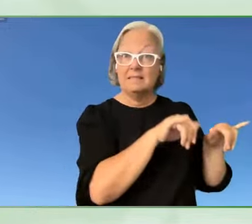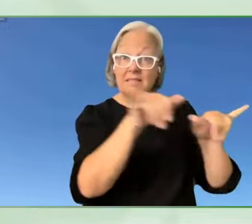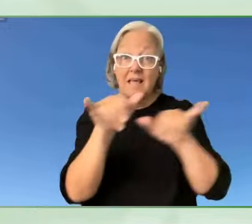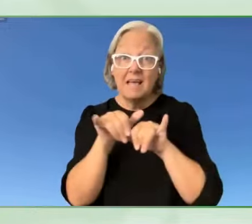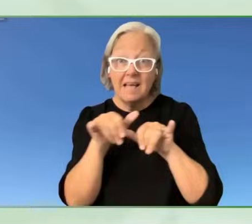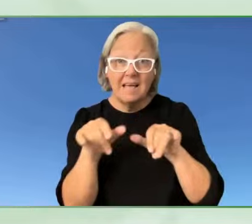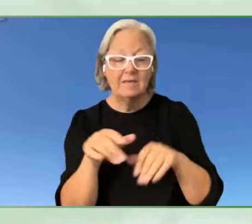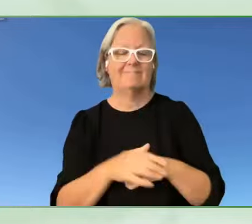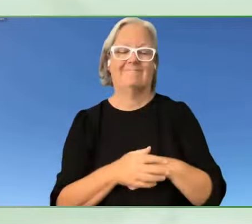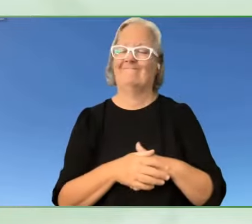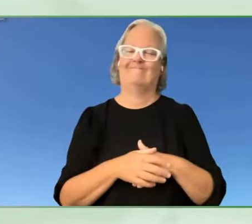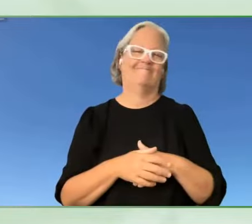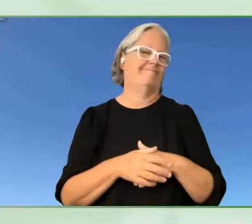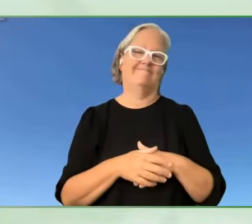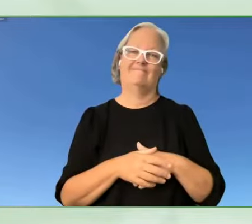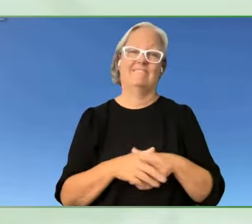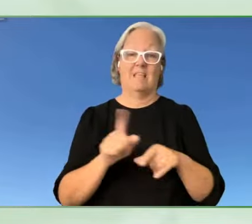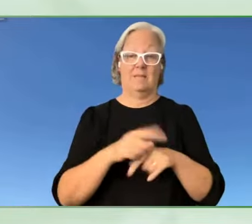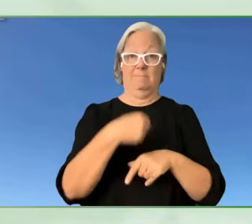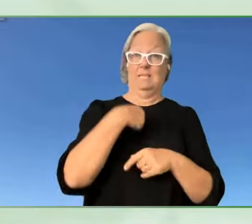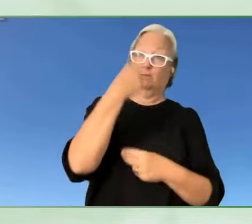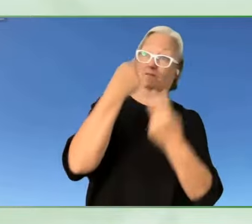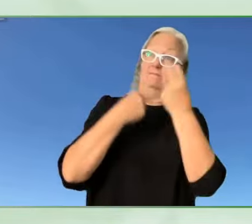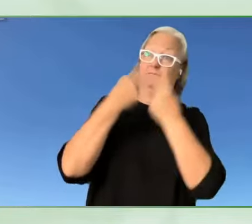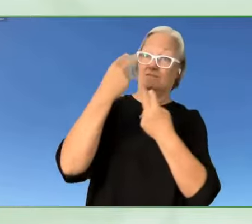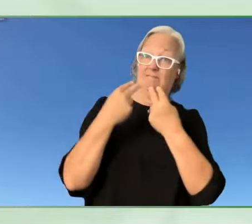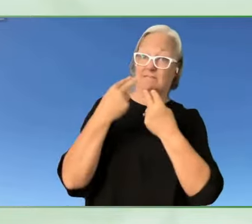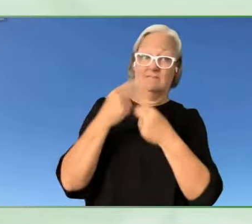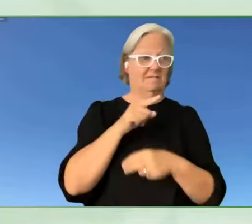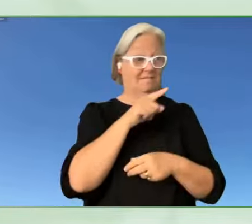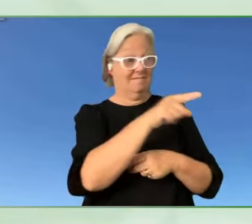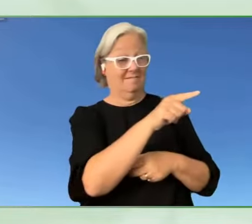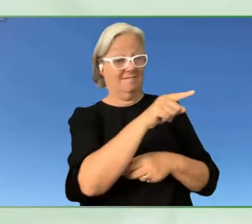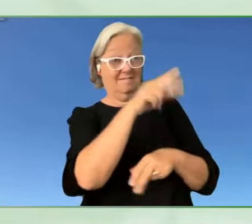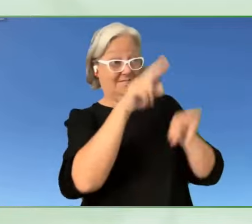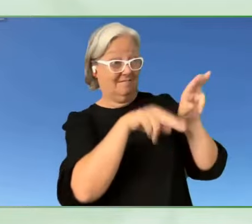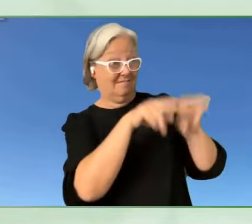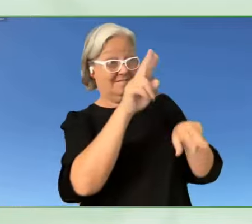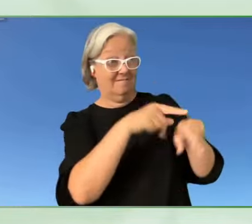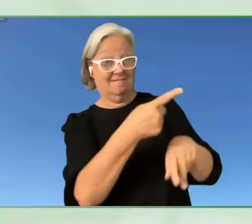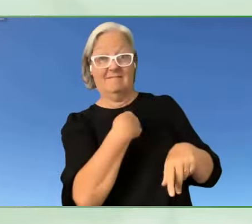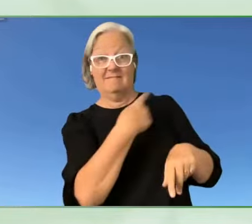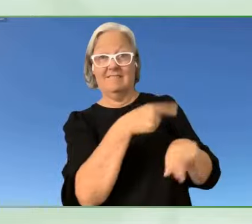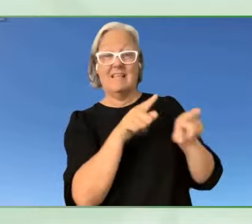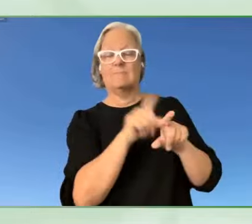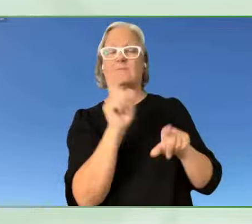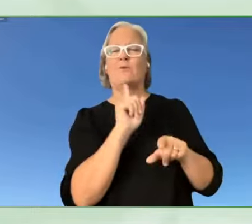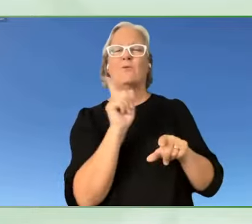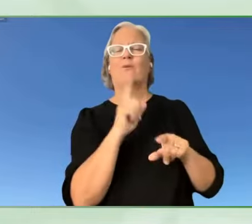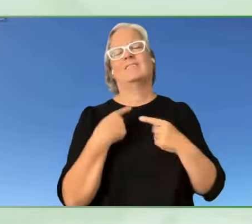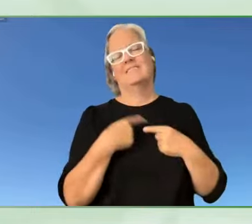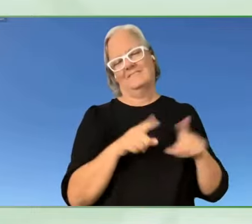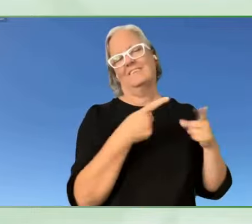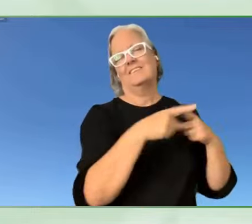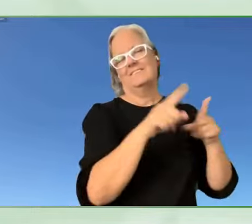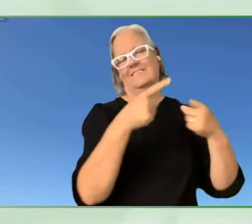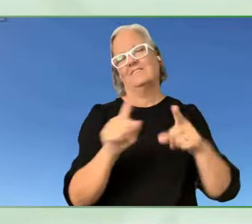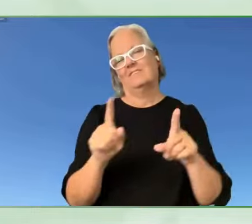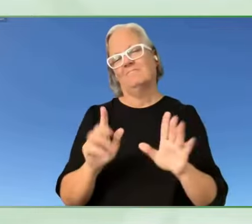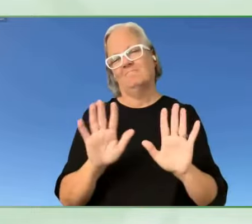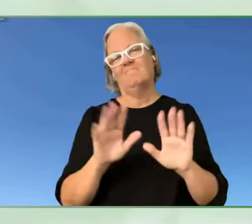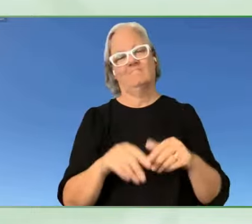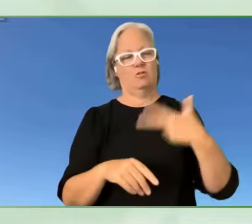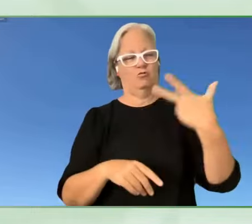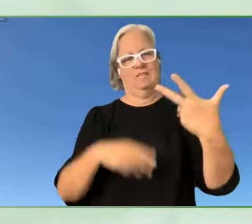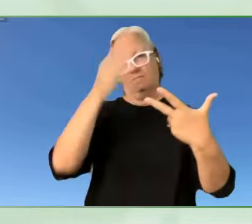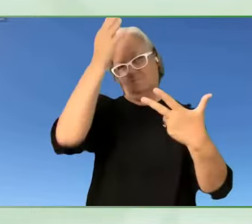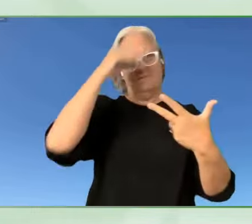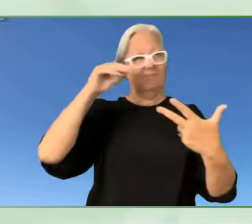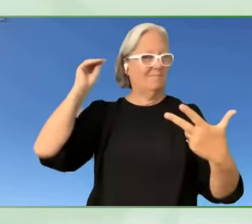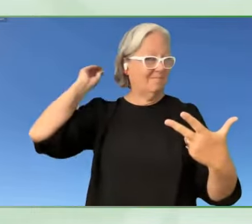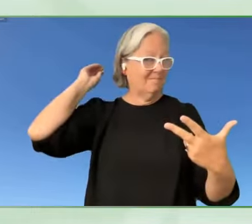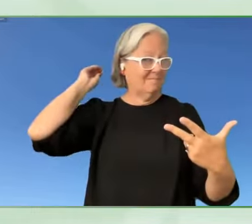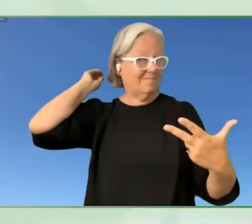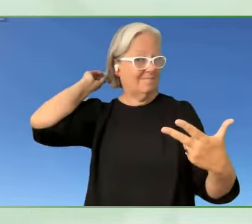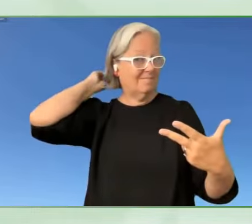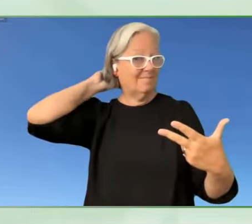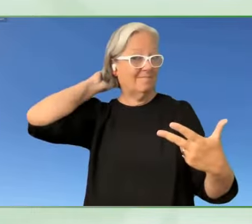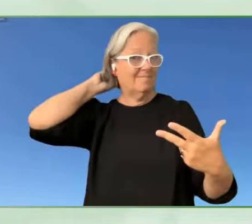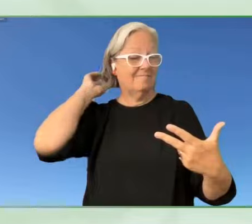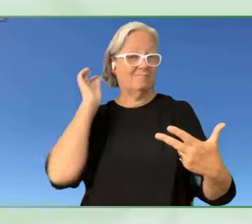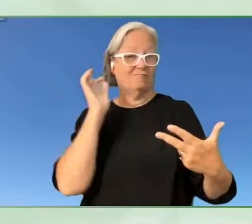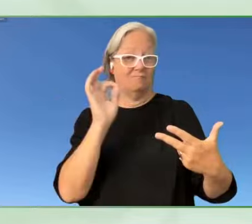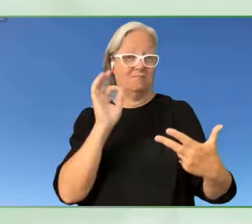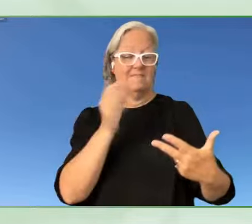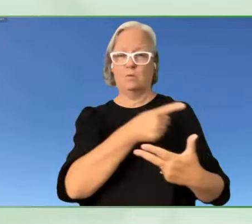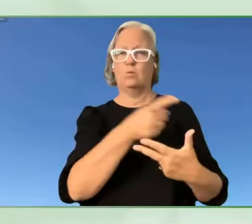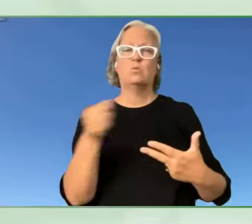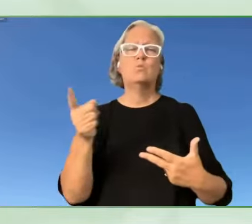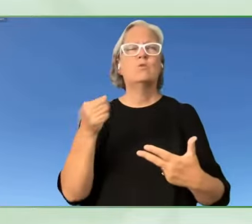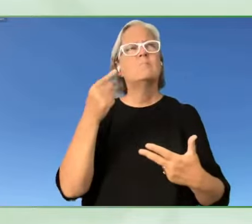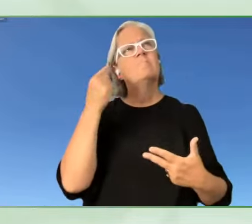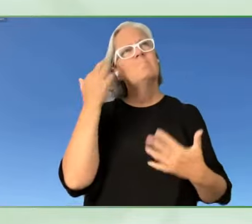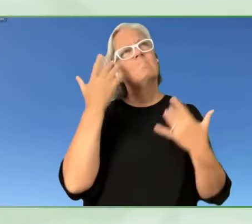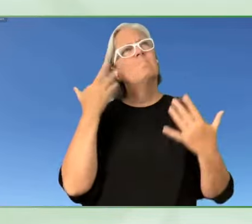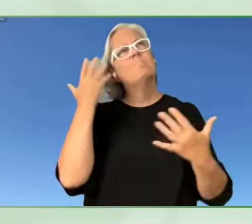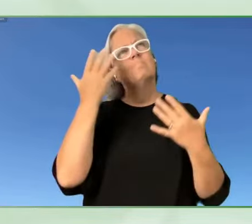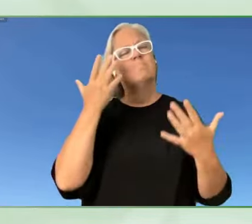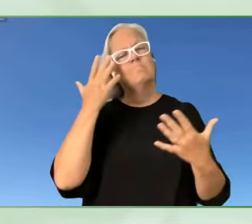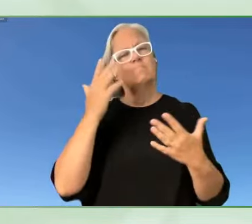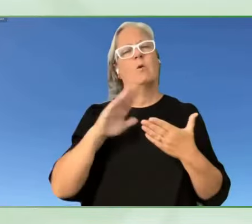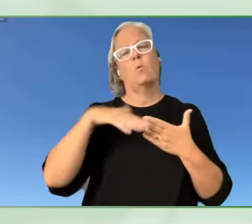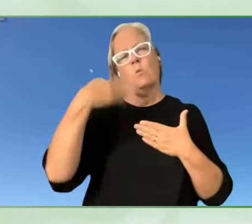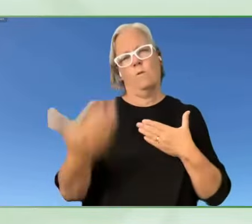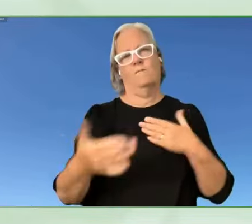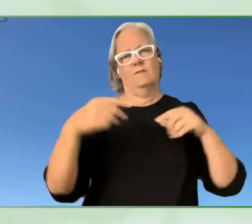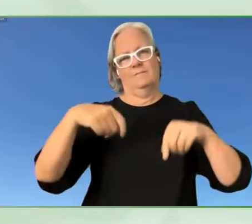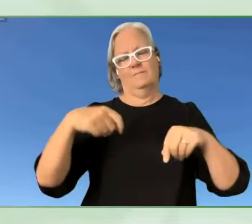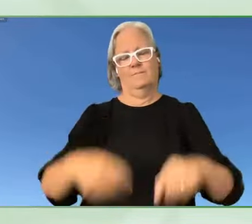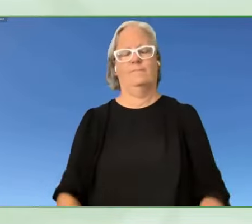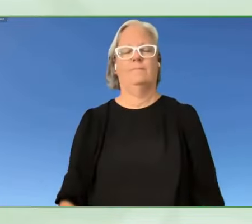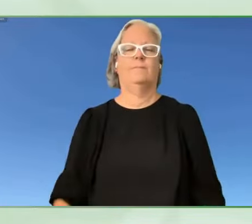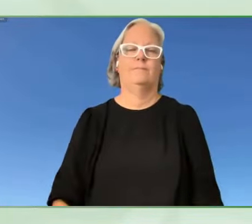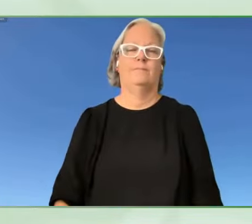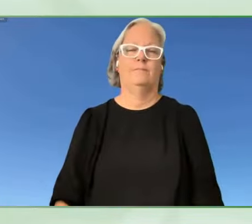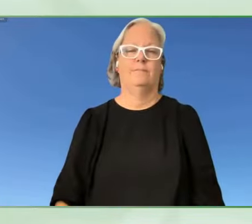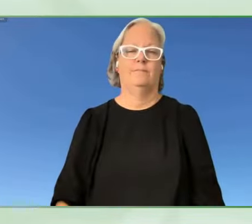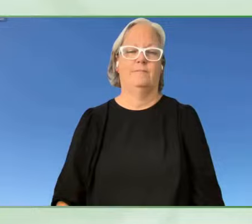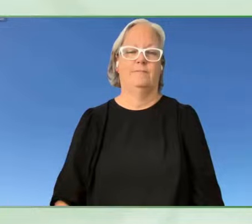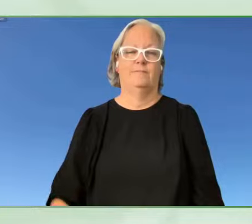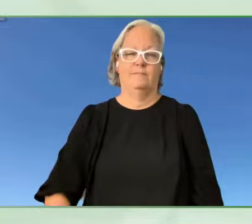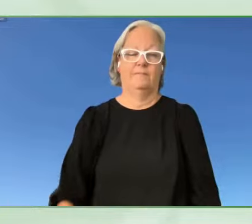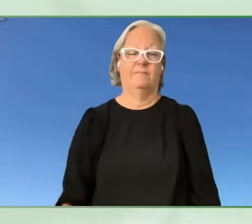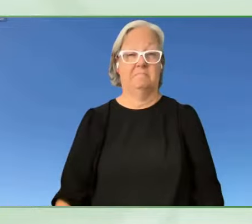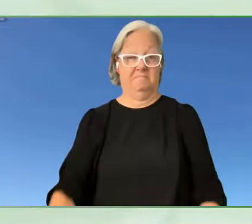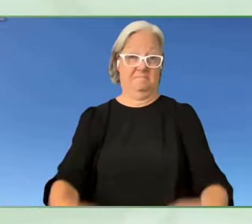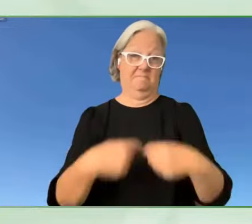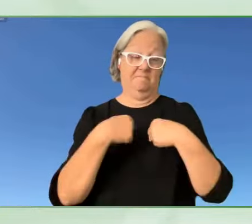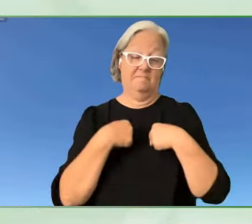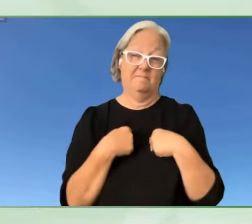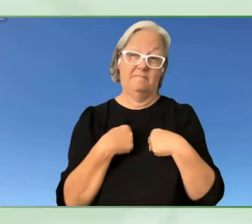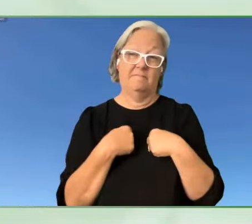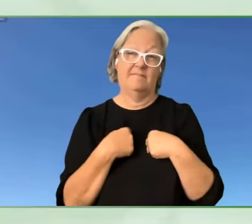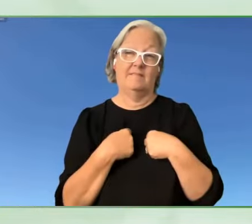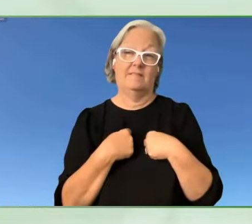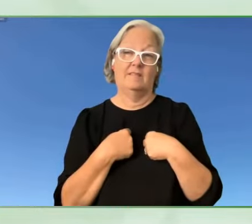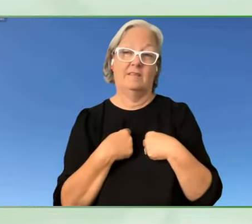So, it actually gets integrated into every piece that we really do, and it is not in